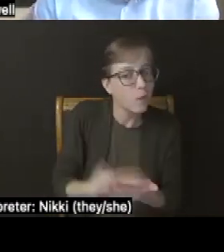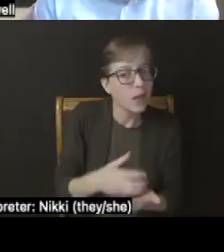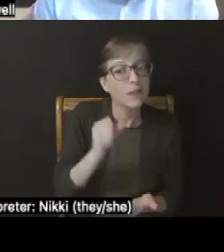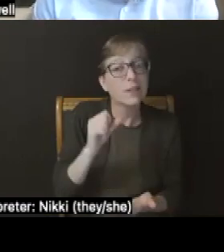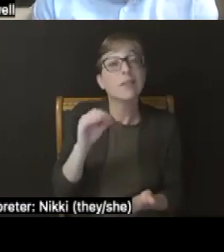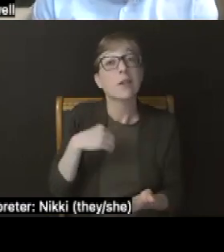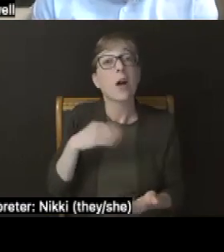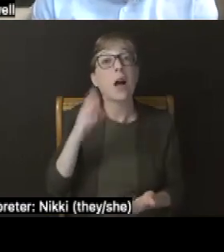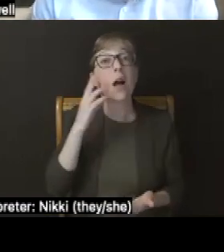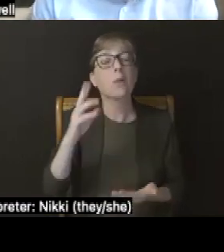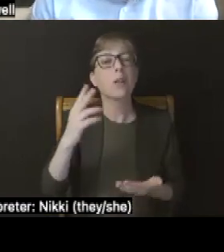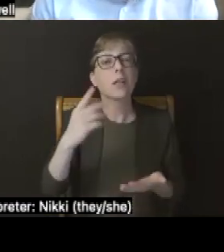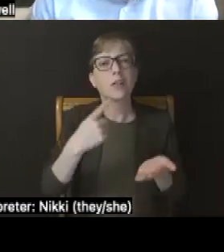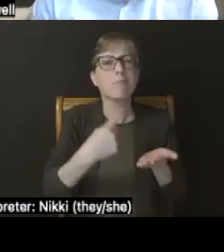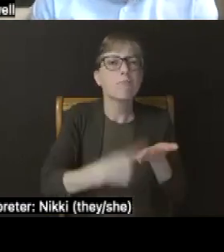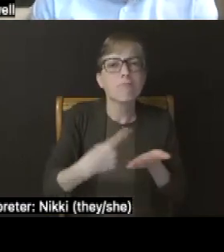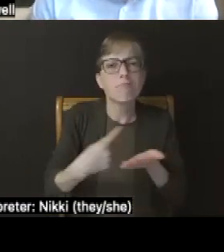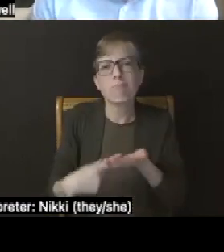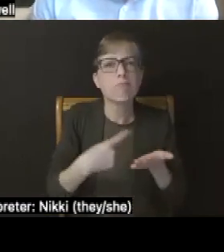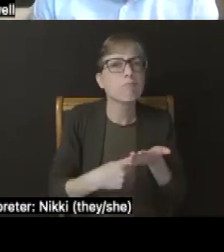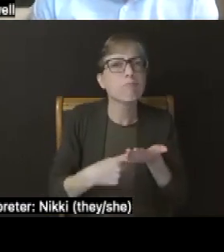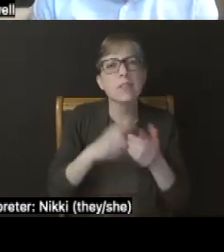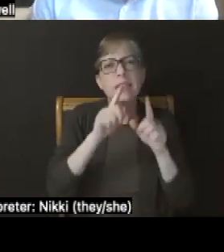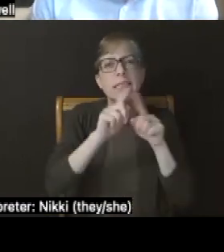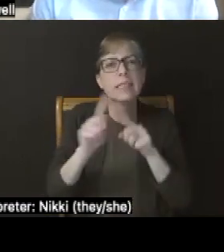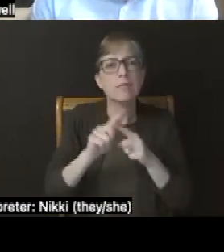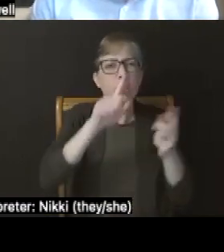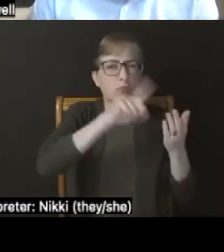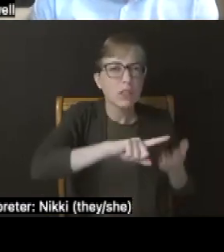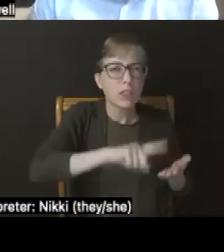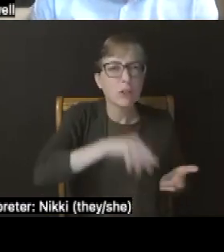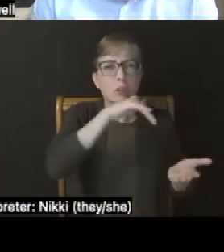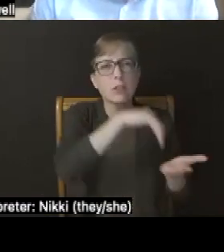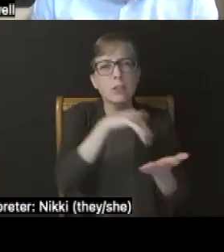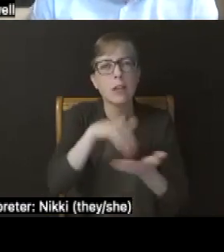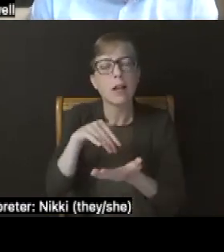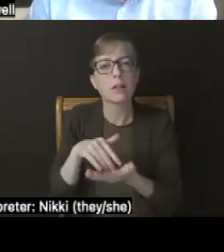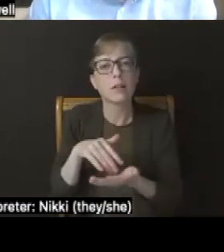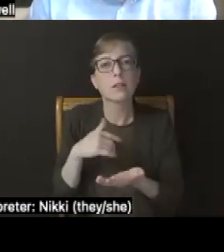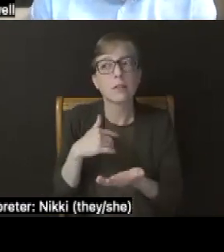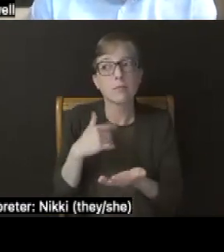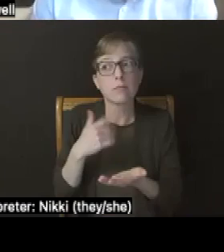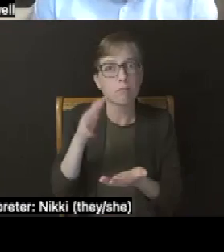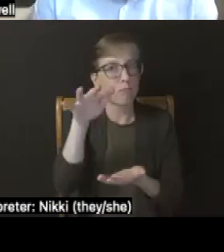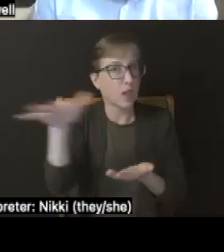some other folks have done that I think are pretty exciting. But again, there's still a lot more